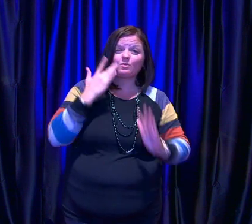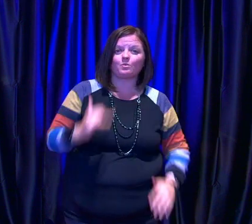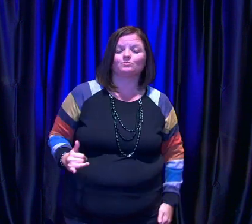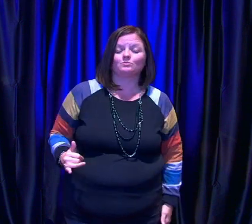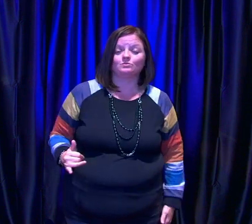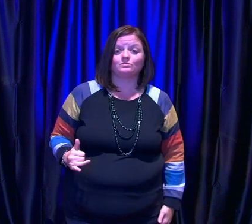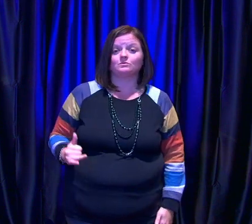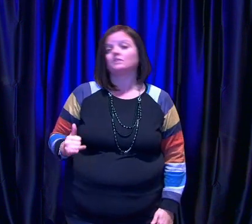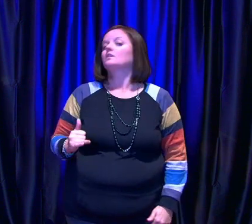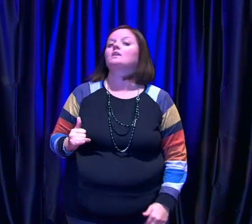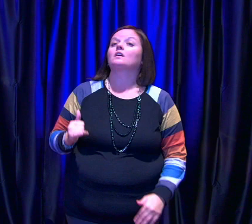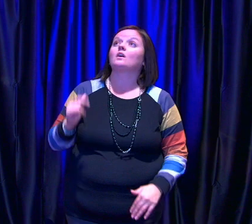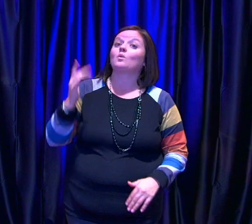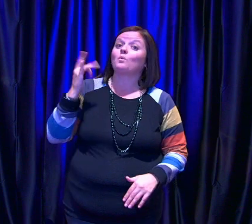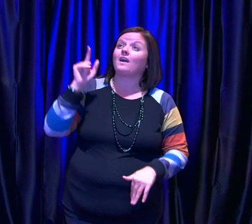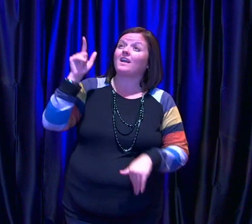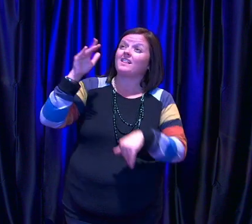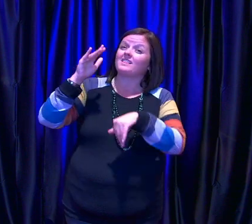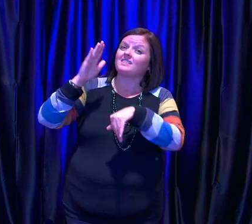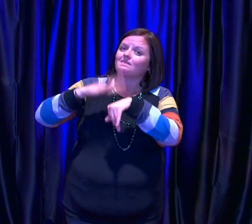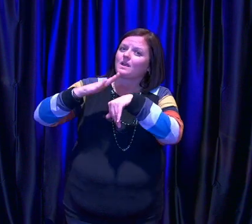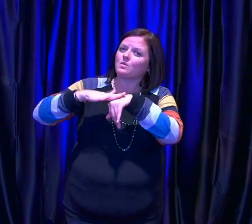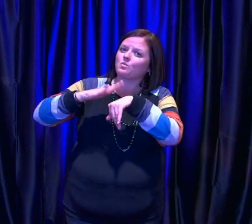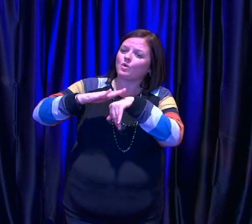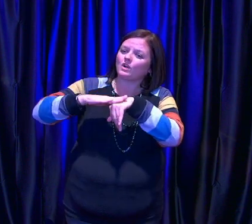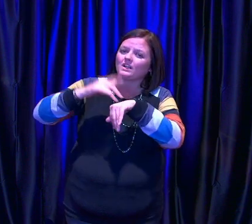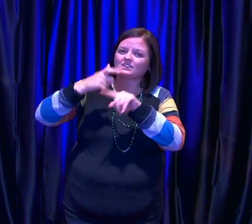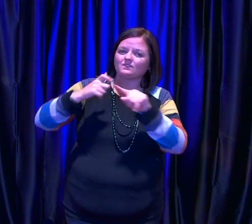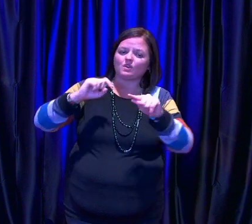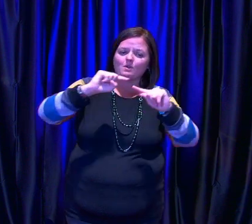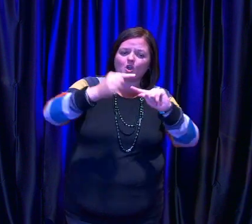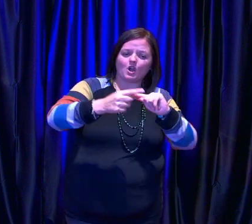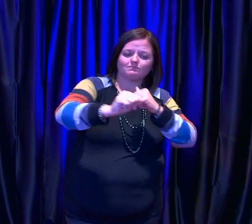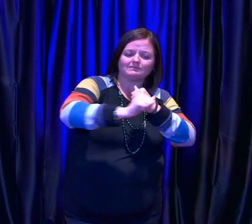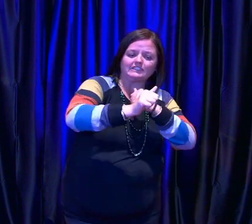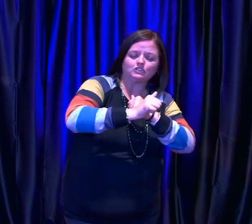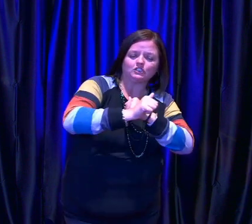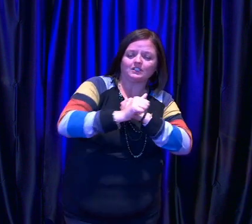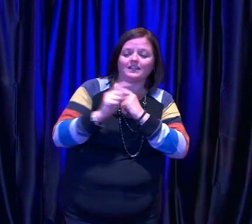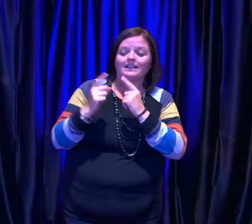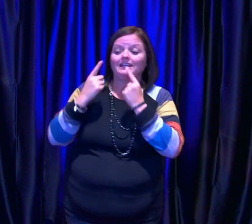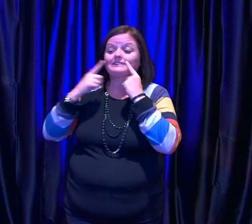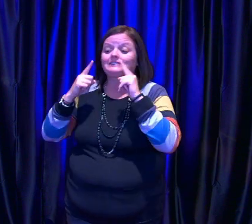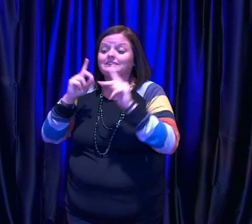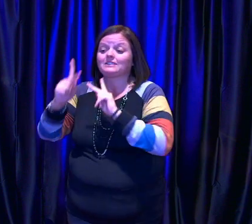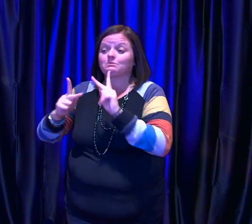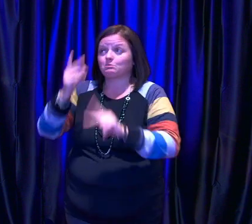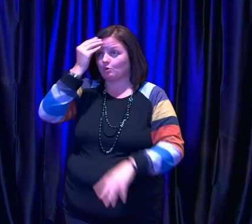for they warn us away from harm and give success to those who obey them